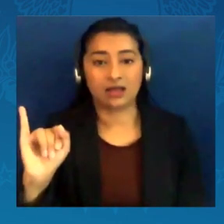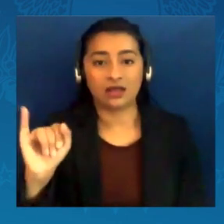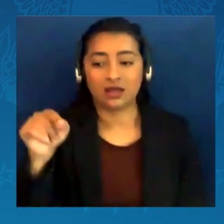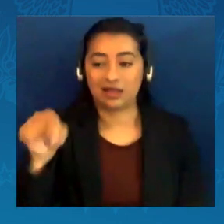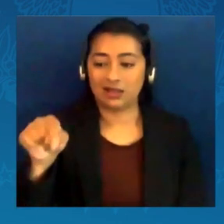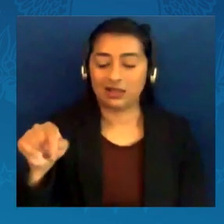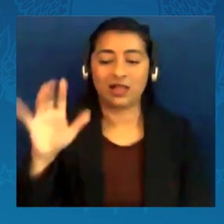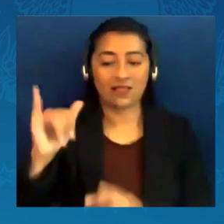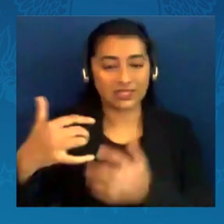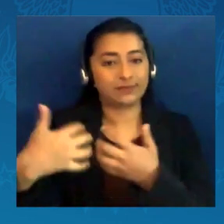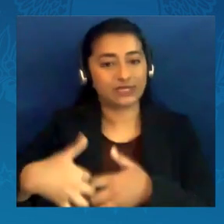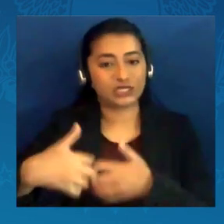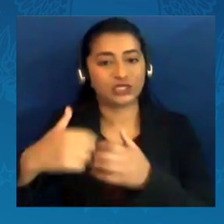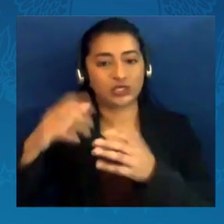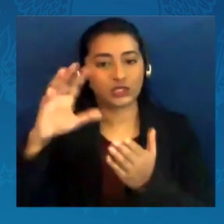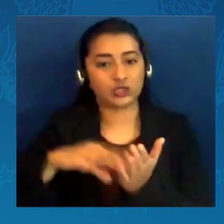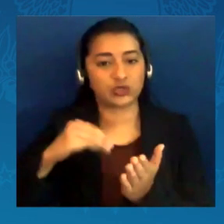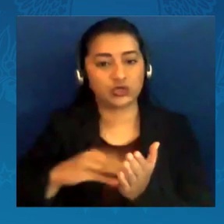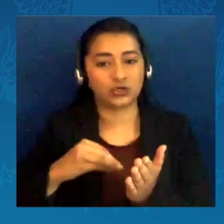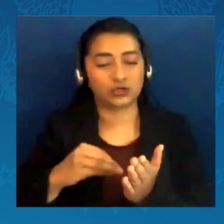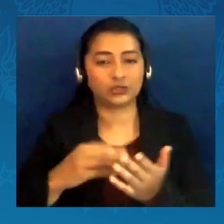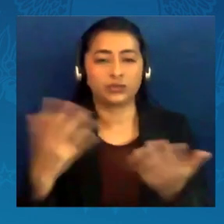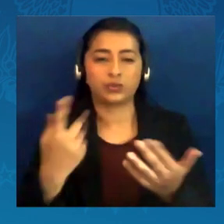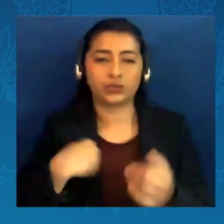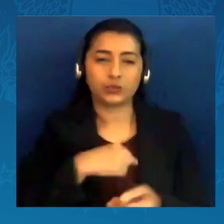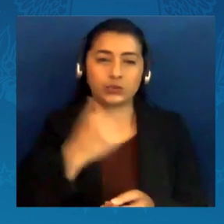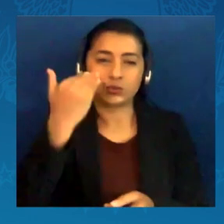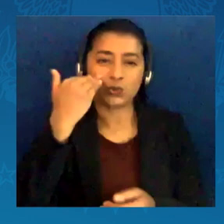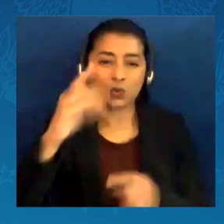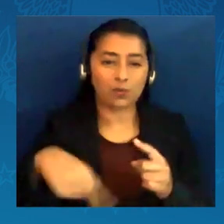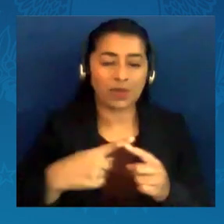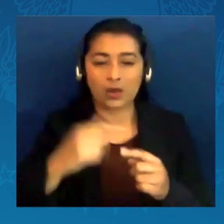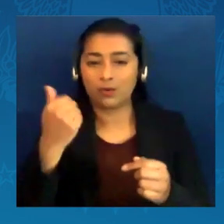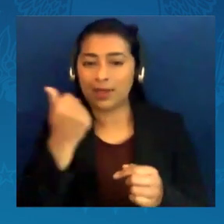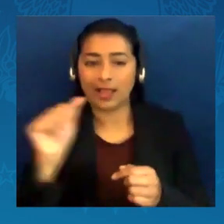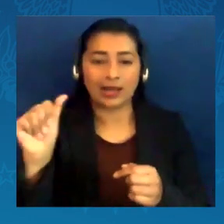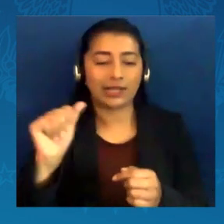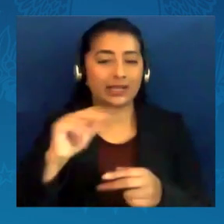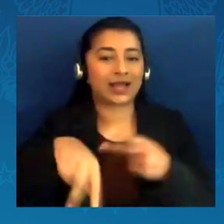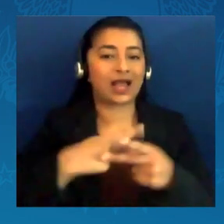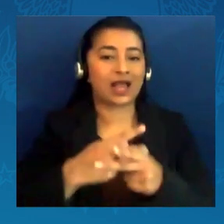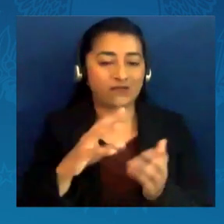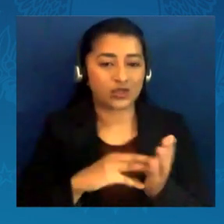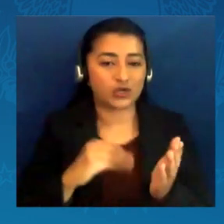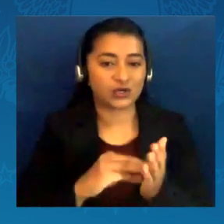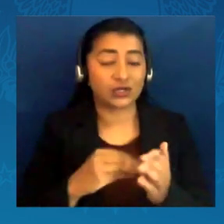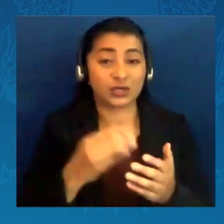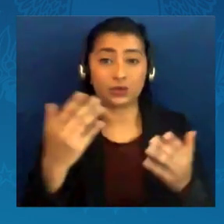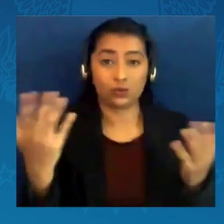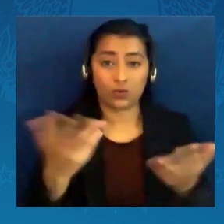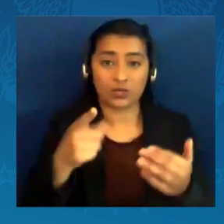What do we know about any kind of learning? What you learn will likely be a function of who's teaching you